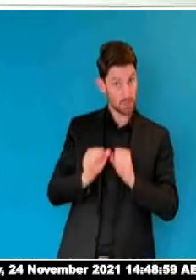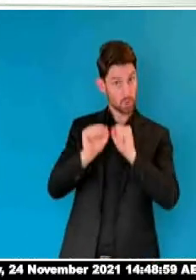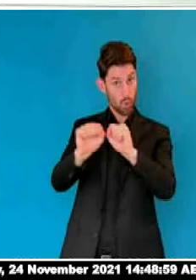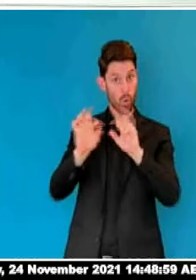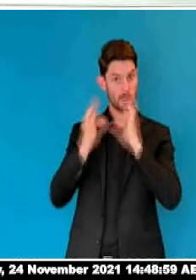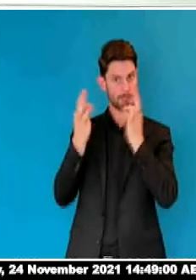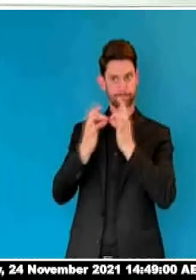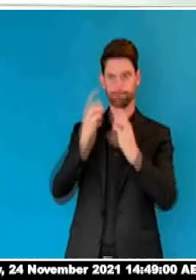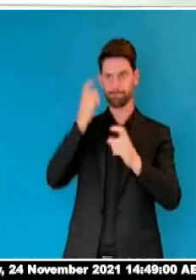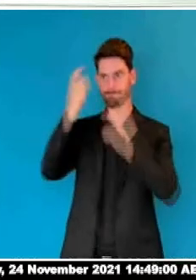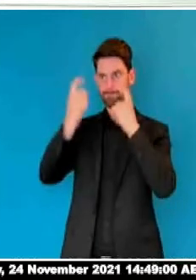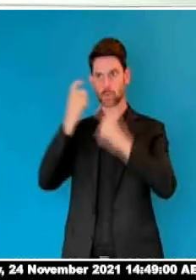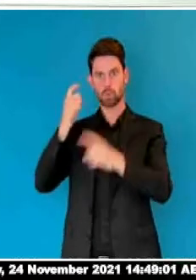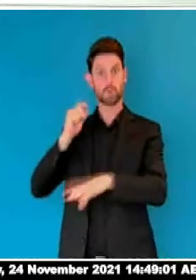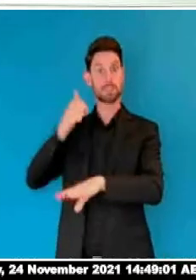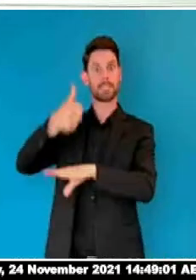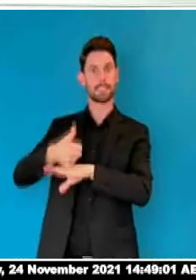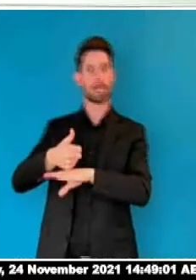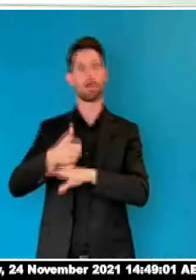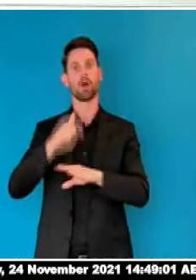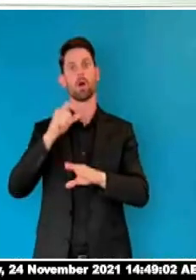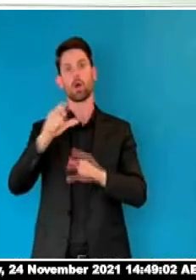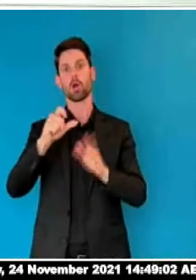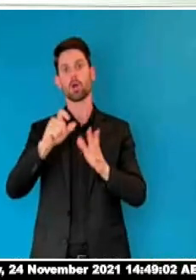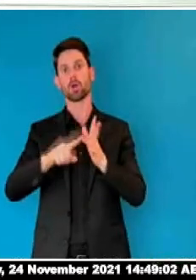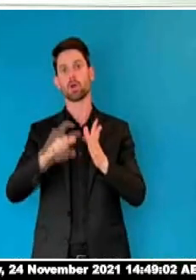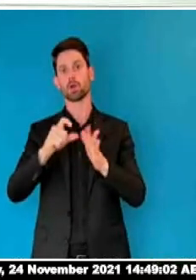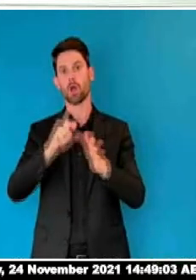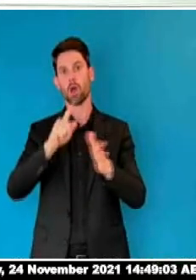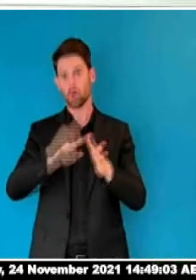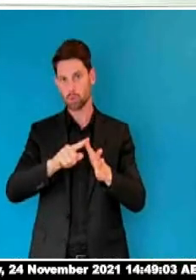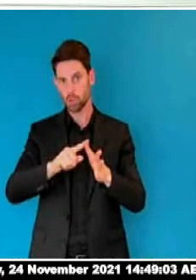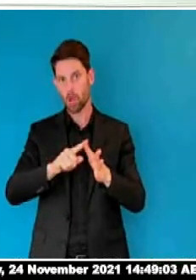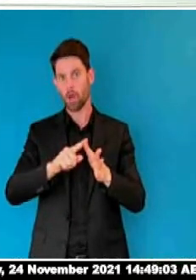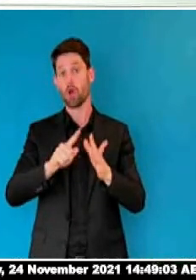of practice? MS BAXTER: No, it's not.